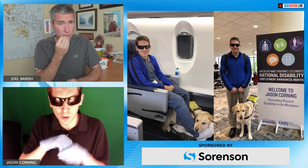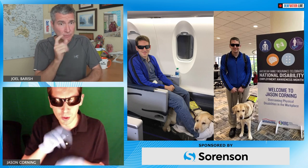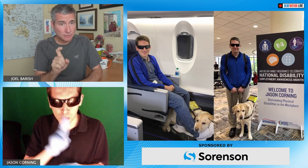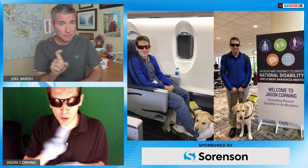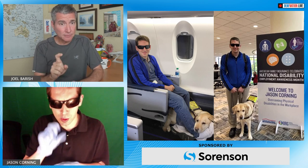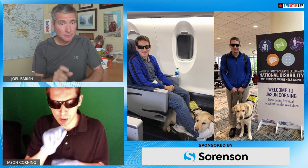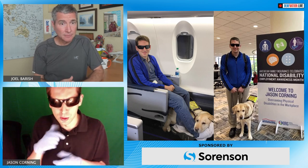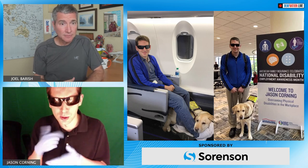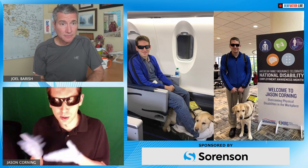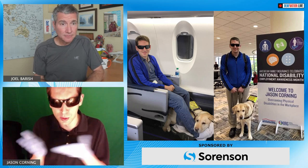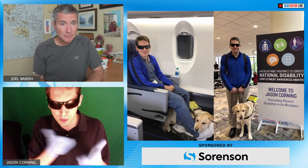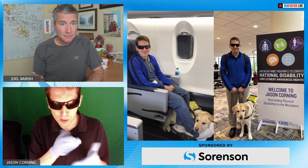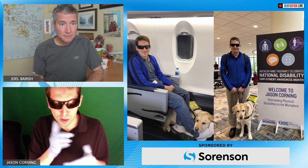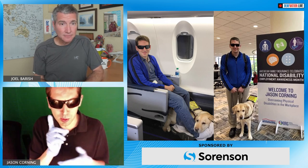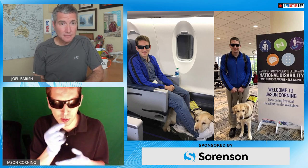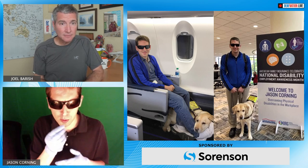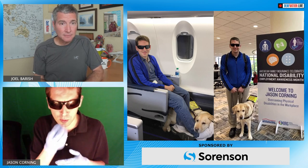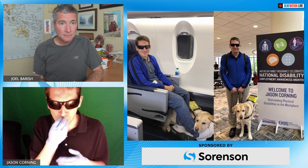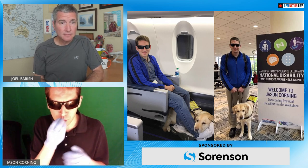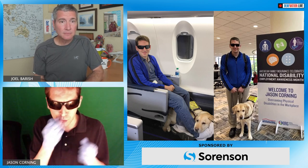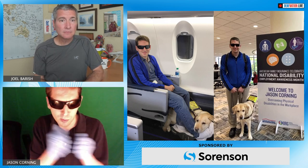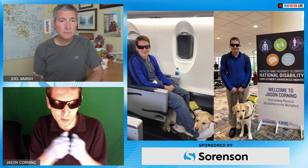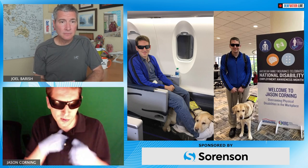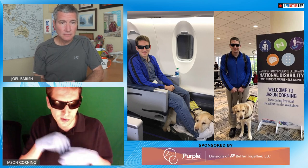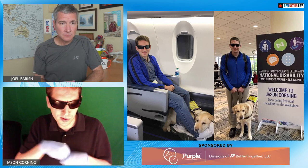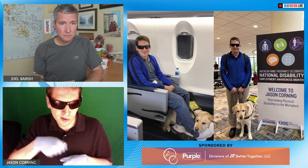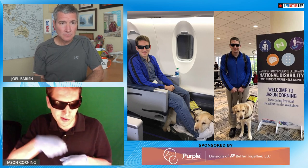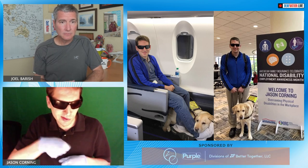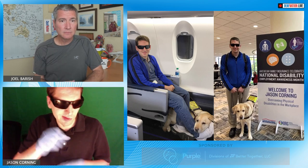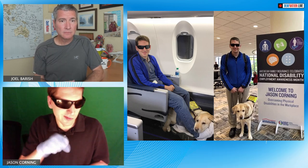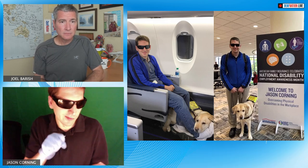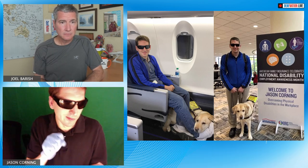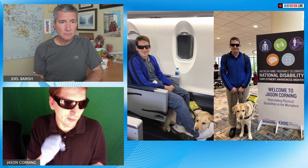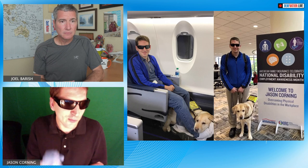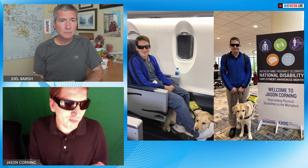Yes, if it is in the United States I’ll bring the dog food with me in my suitcase